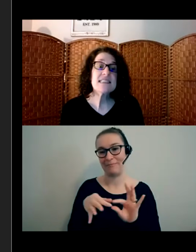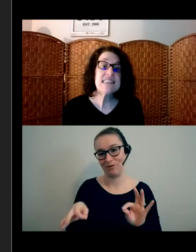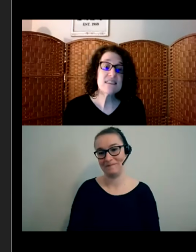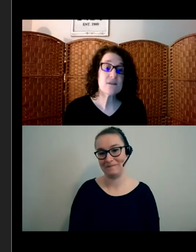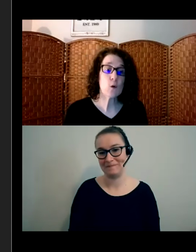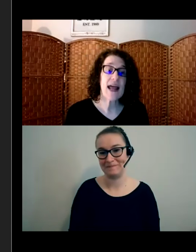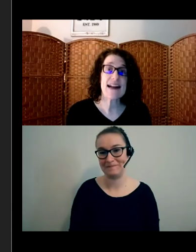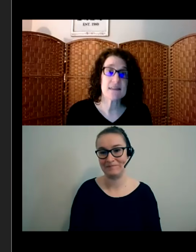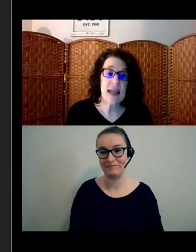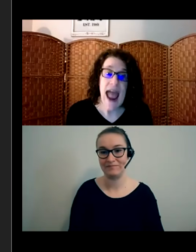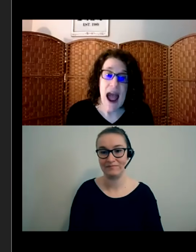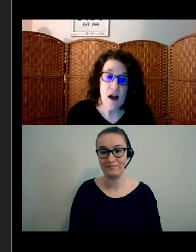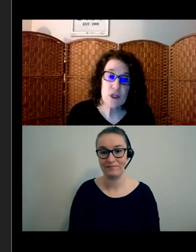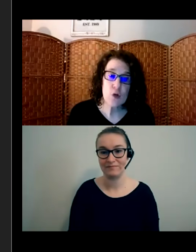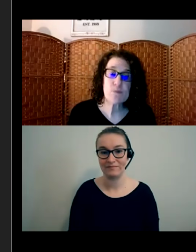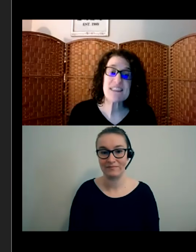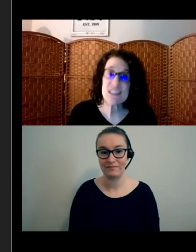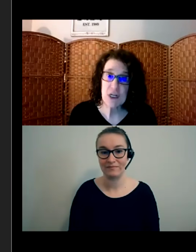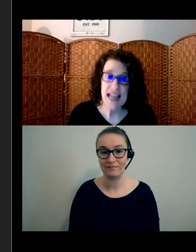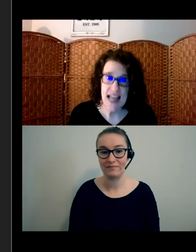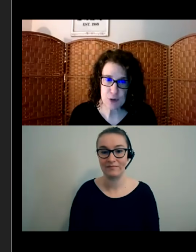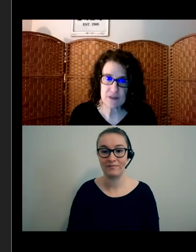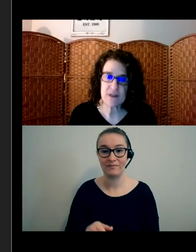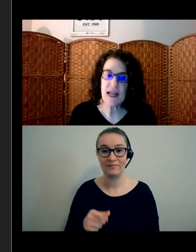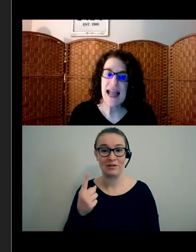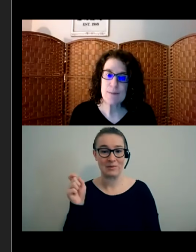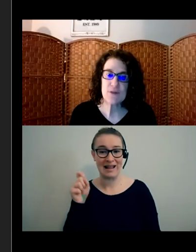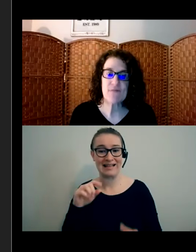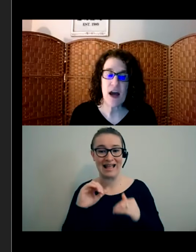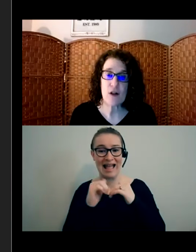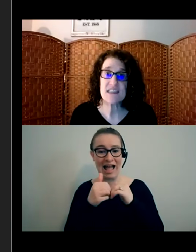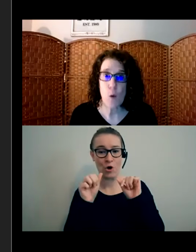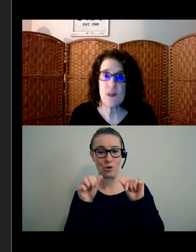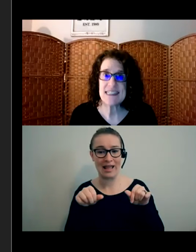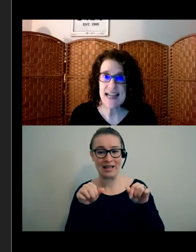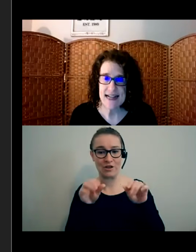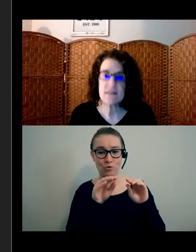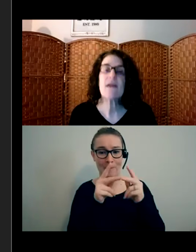Zsolt asked, "how can you position caption? Caption file is only text."